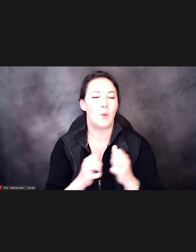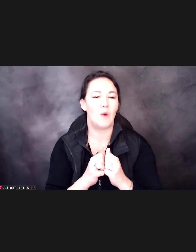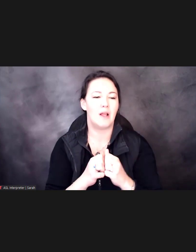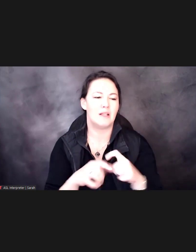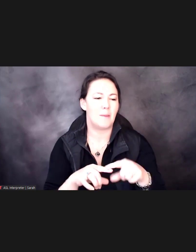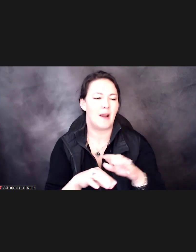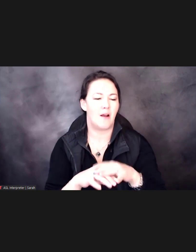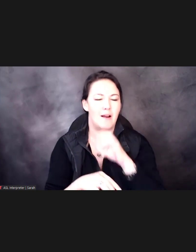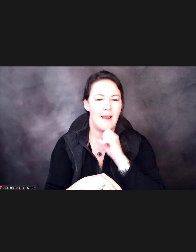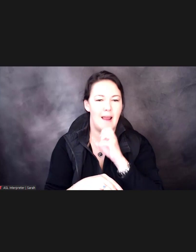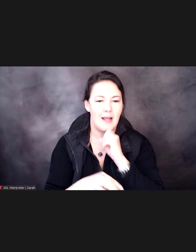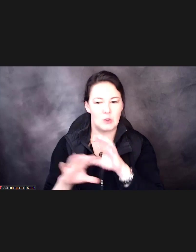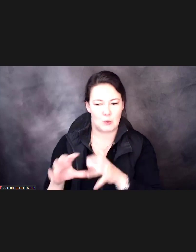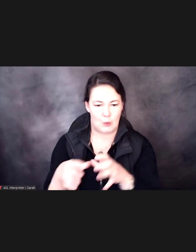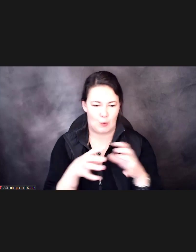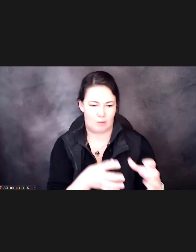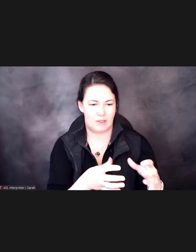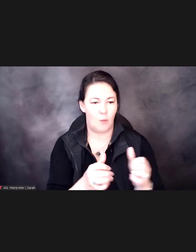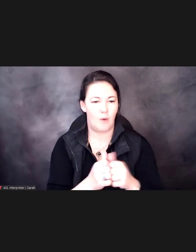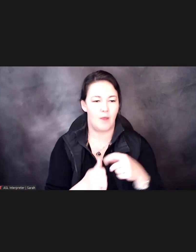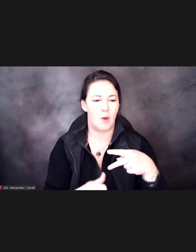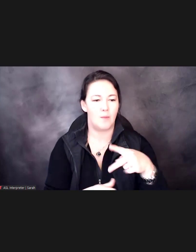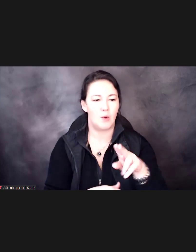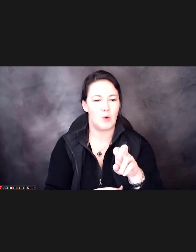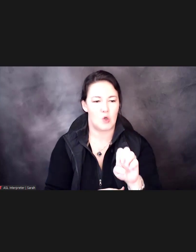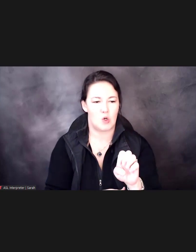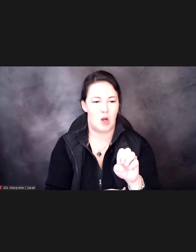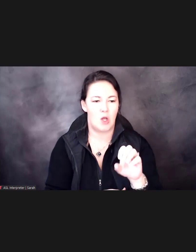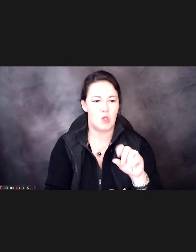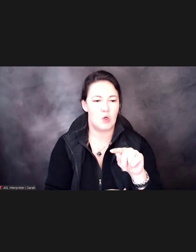somewhat differs with different age groups and with the pure tone